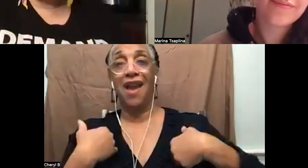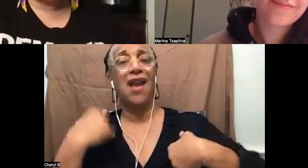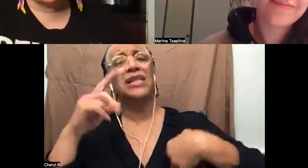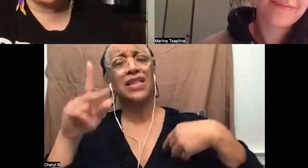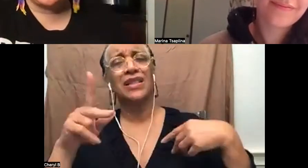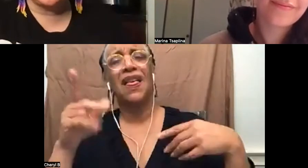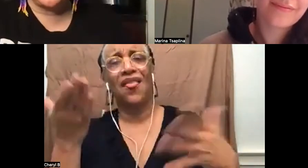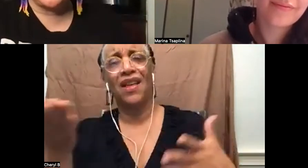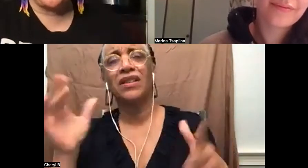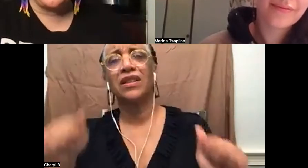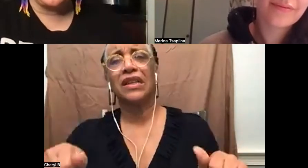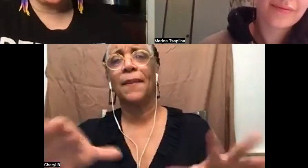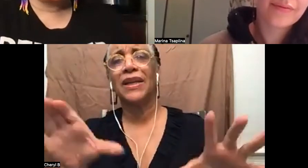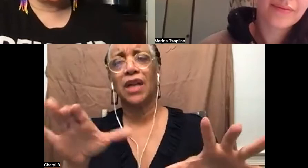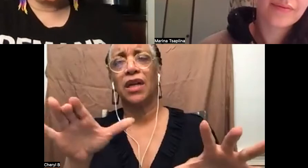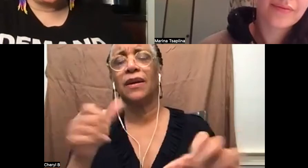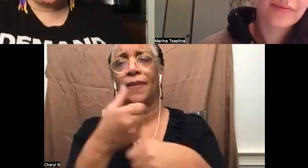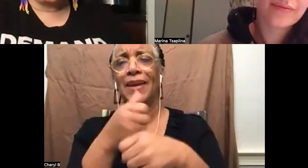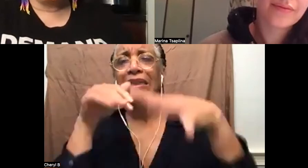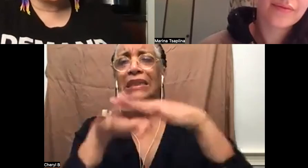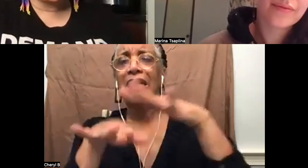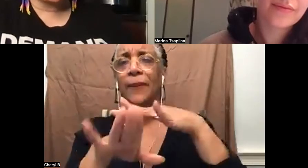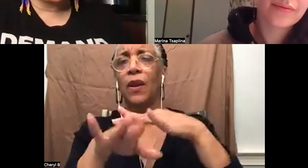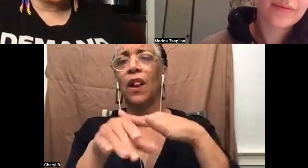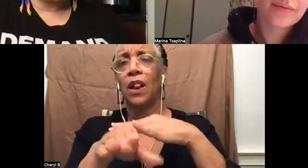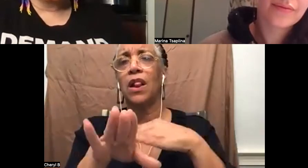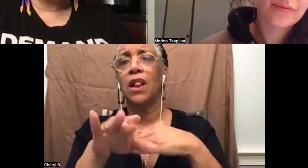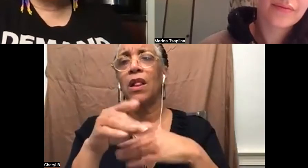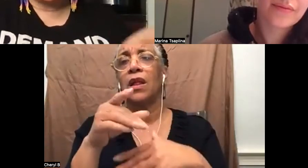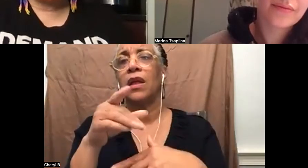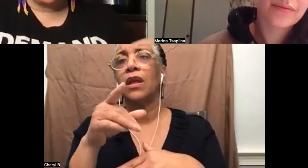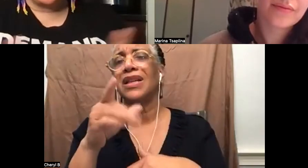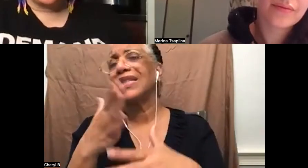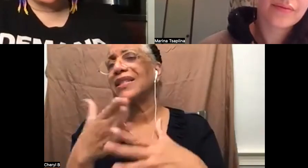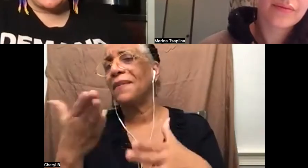things accessible. Something I saw actually